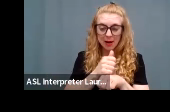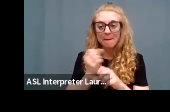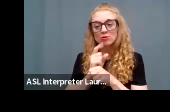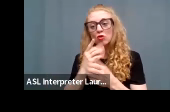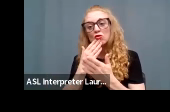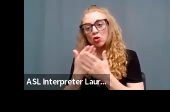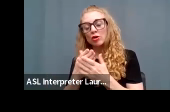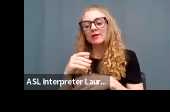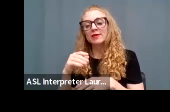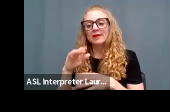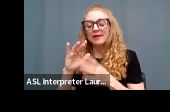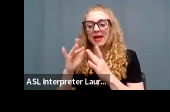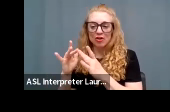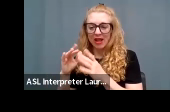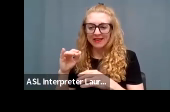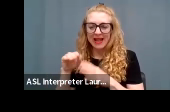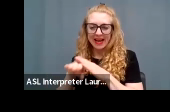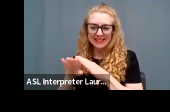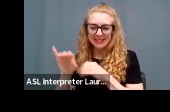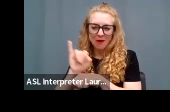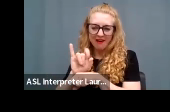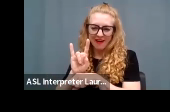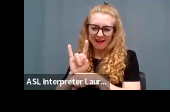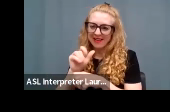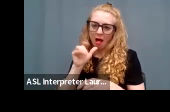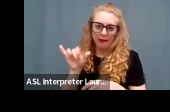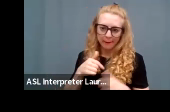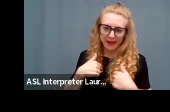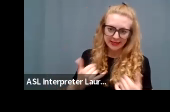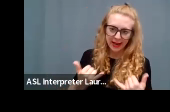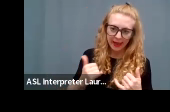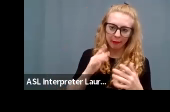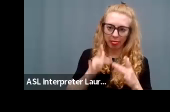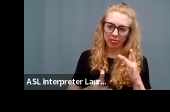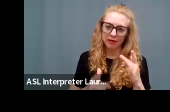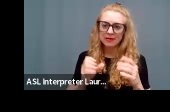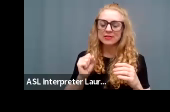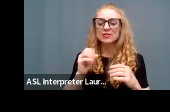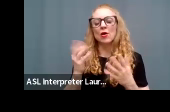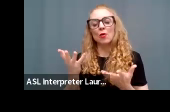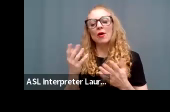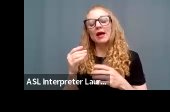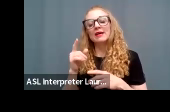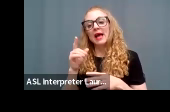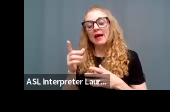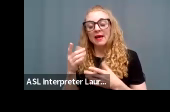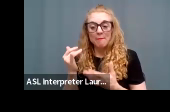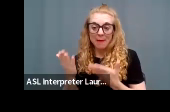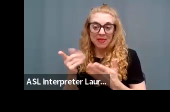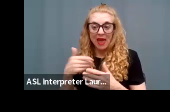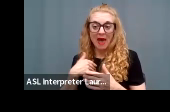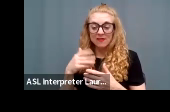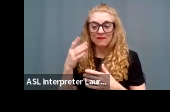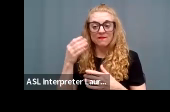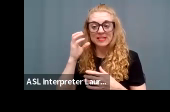me today but um do they have that do they have a smartphone most people do but some don't can they